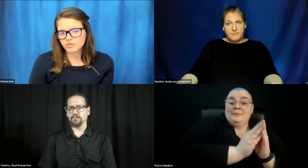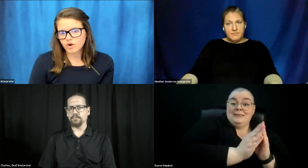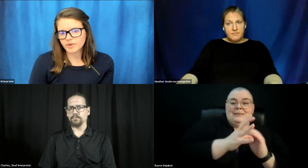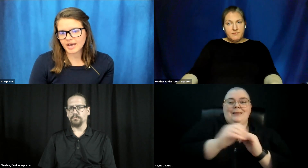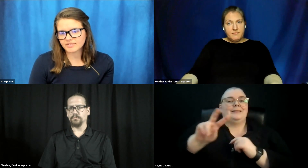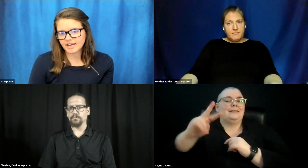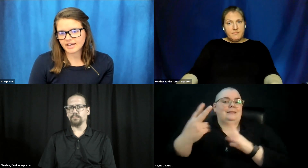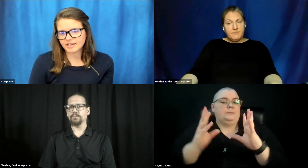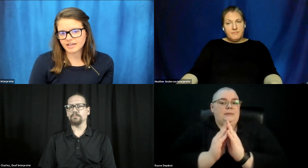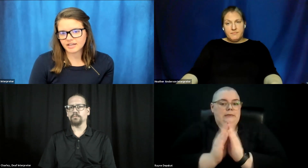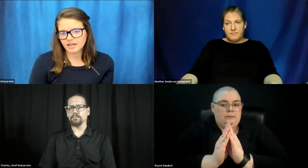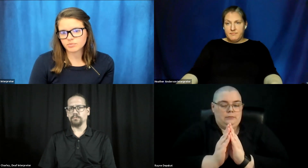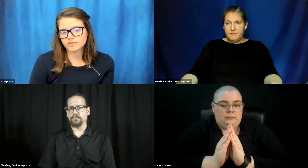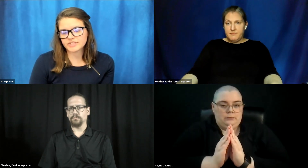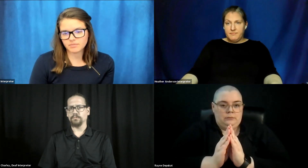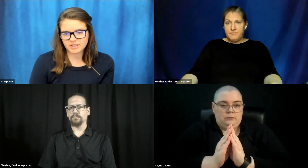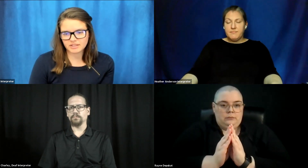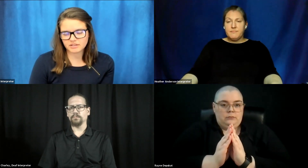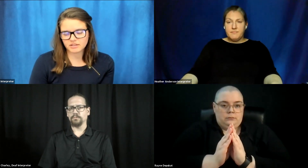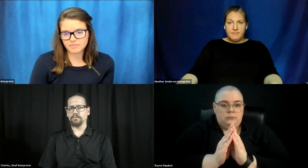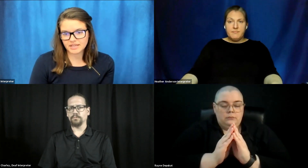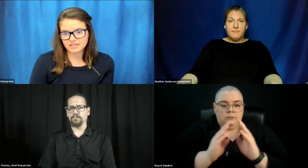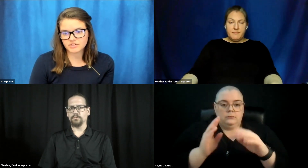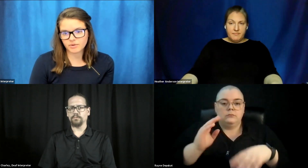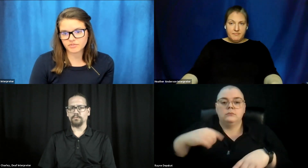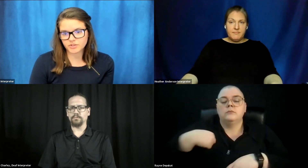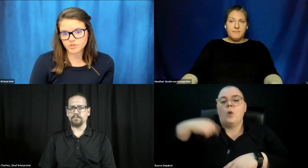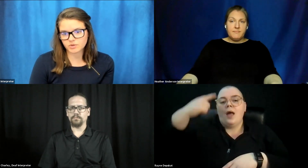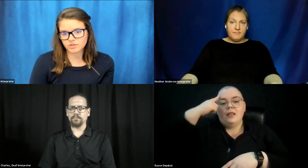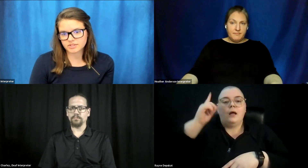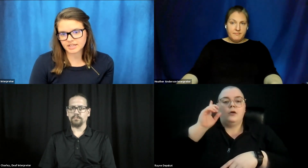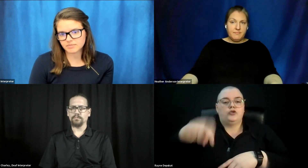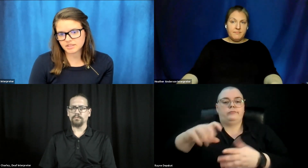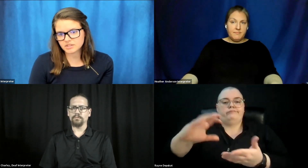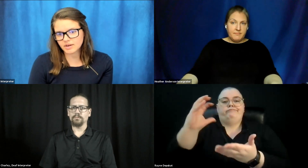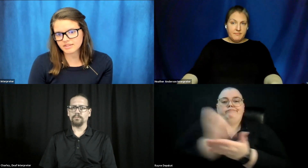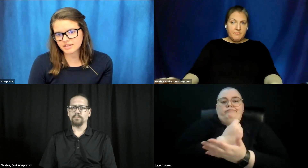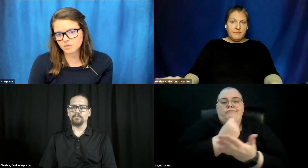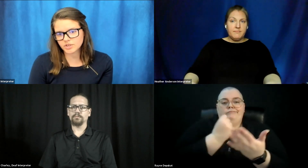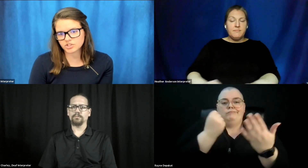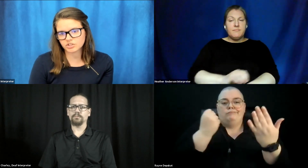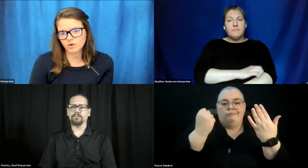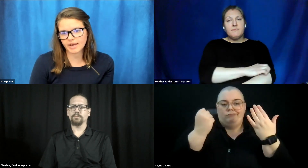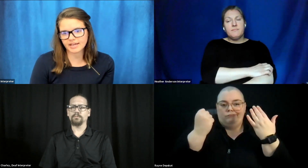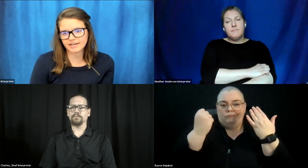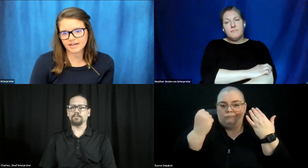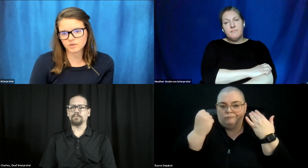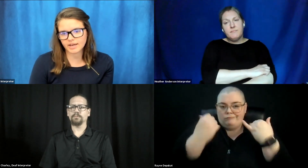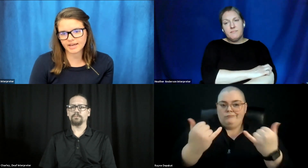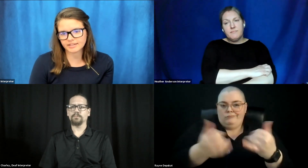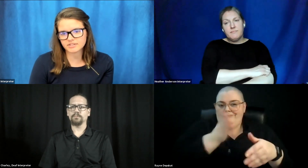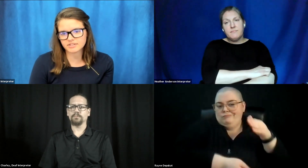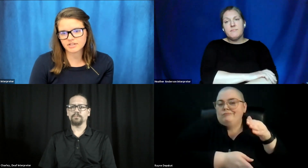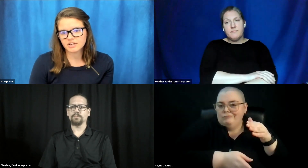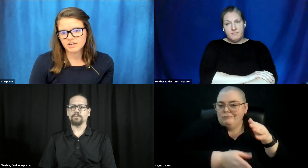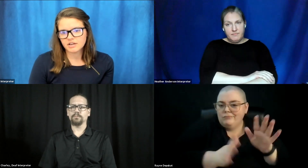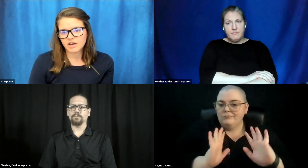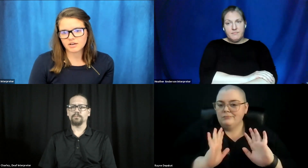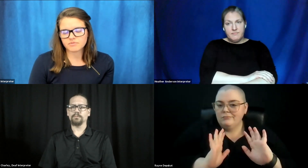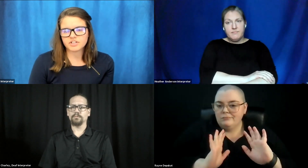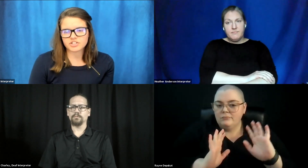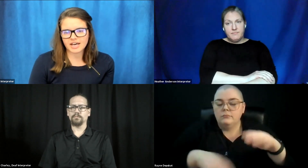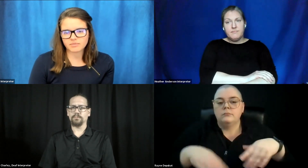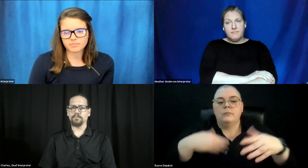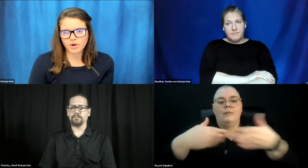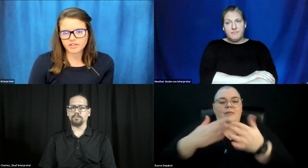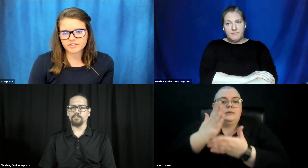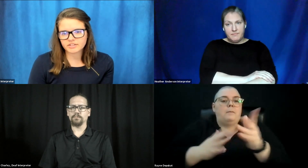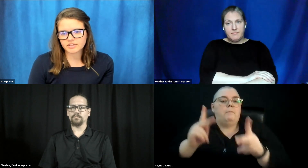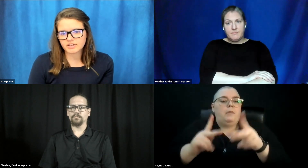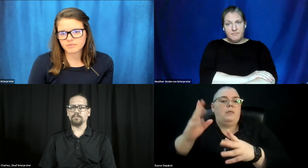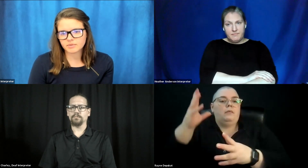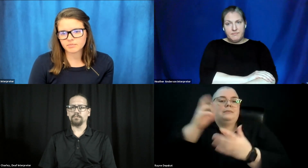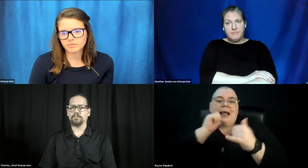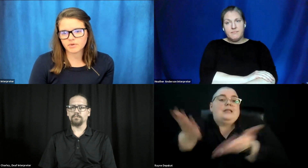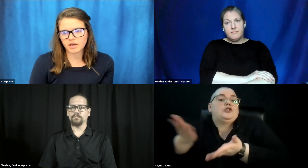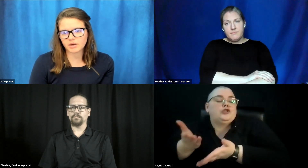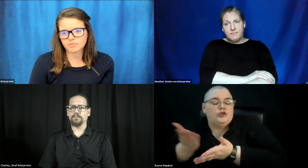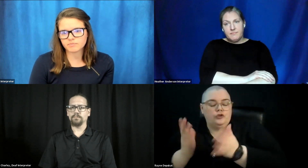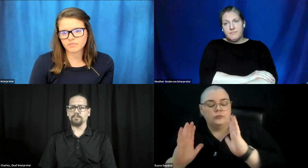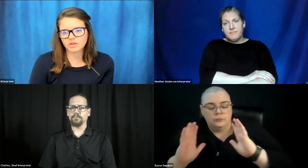So far we haven't had any approved any meeting minutes from the first or second meeting so I think we should go ahead now and finish that part.